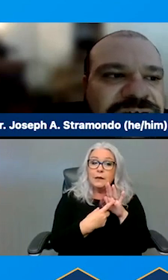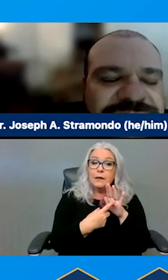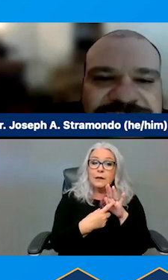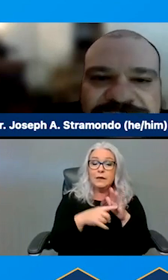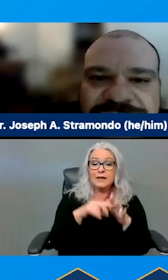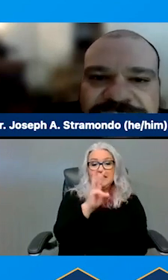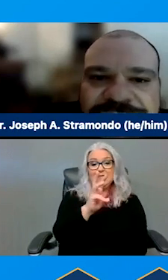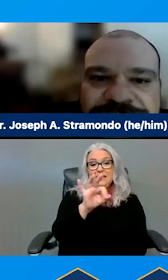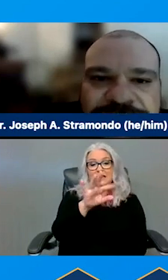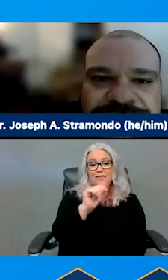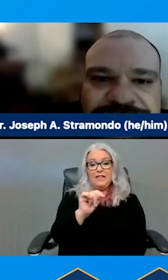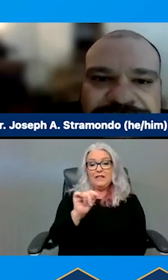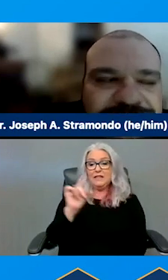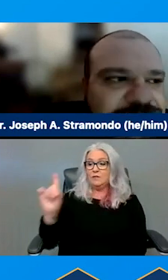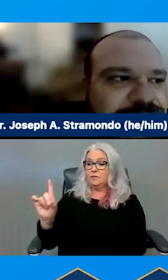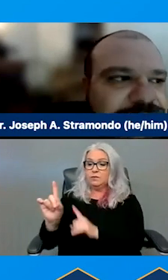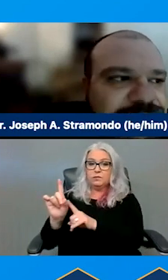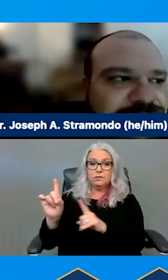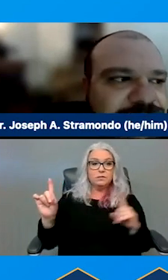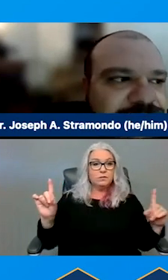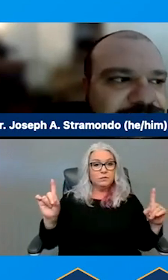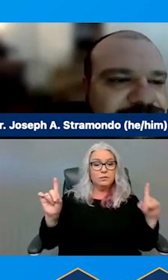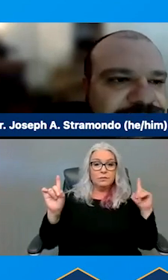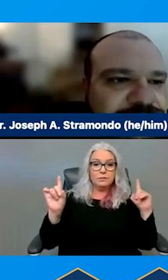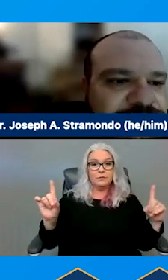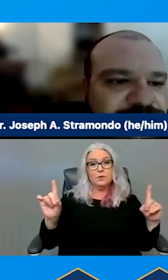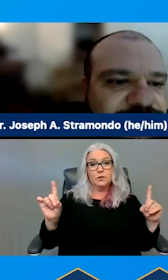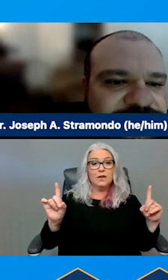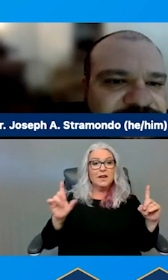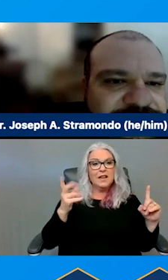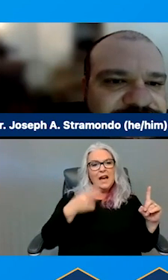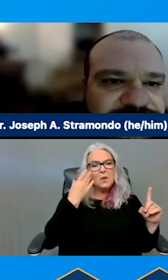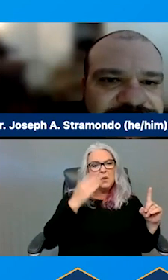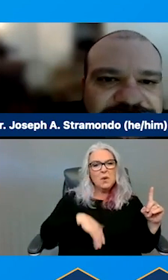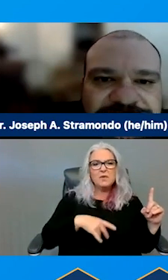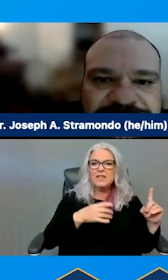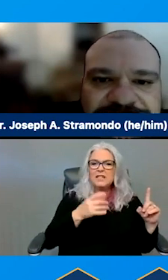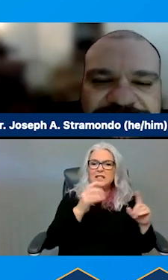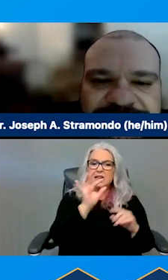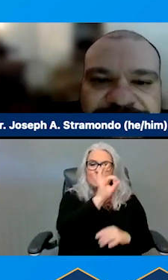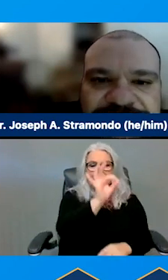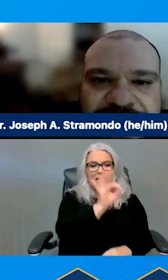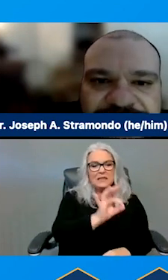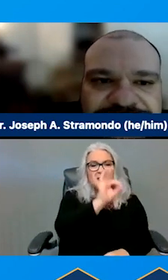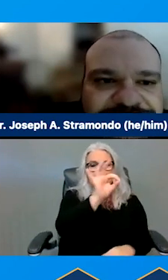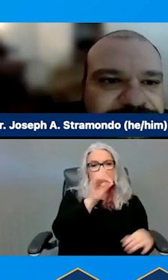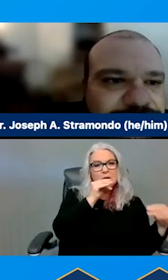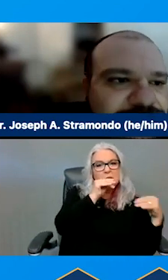of dots that are supposed to probably I don't know if they're supposed to represent spit